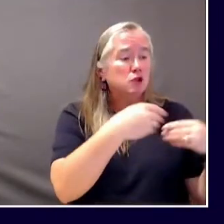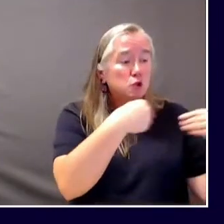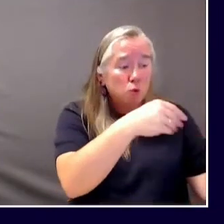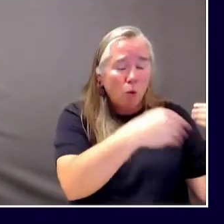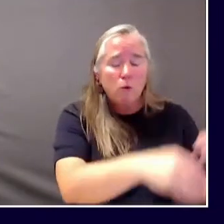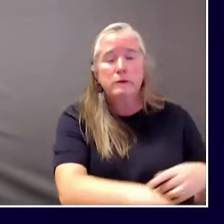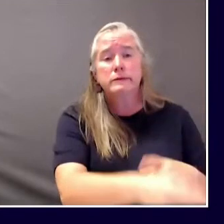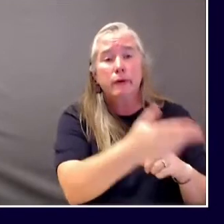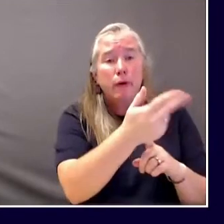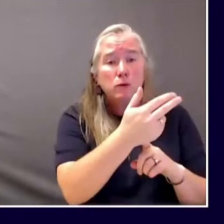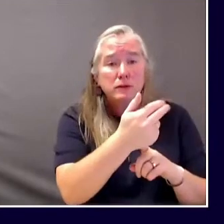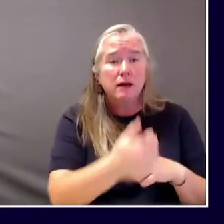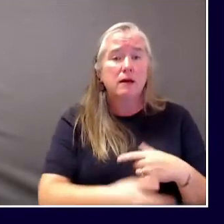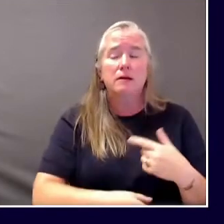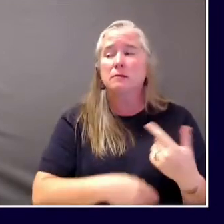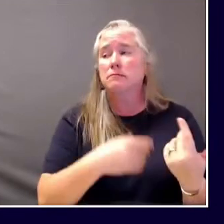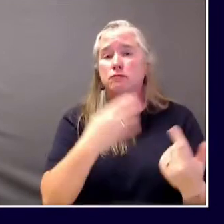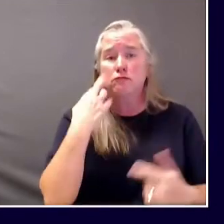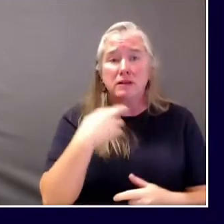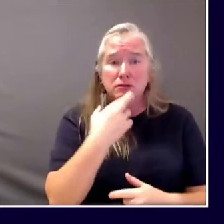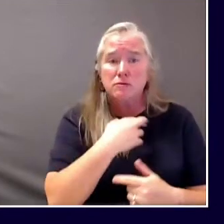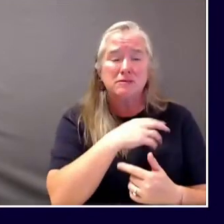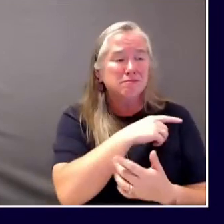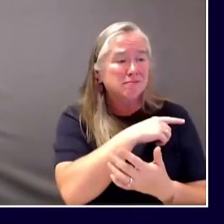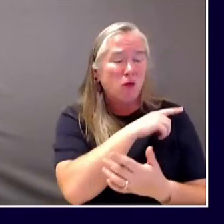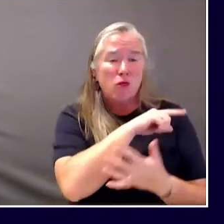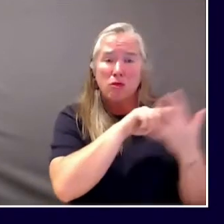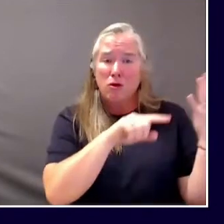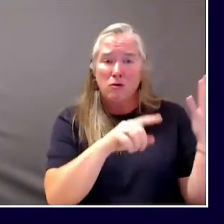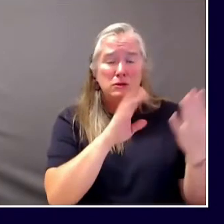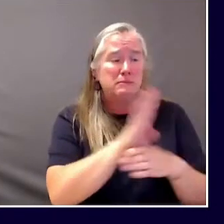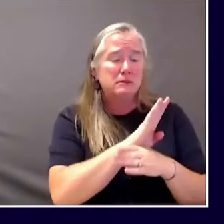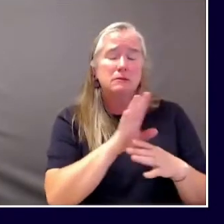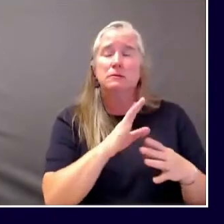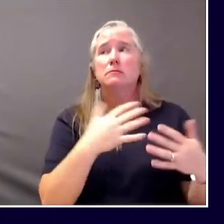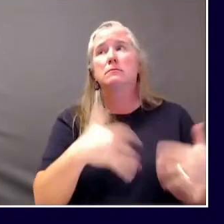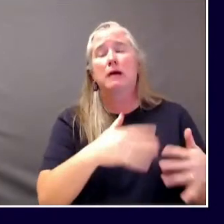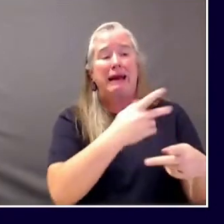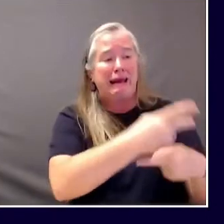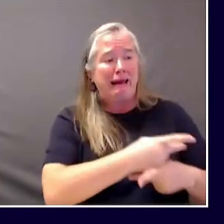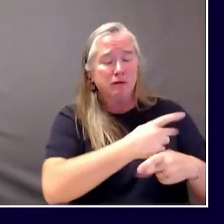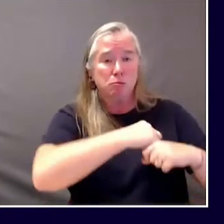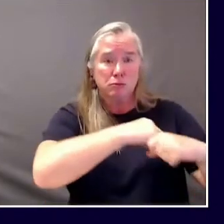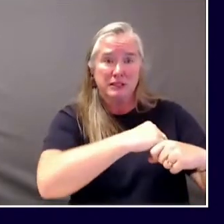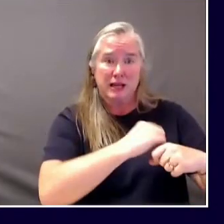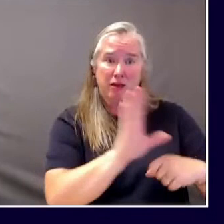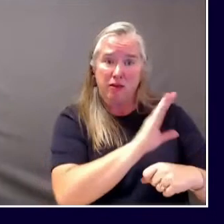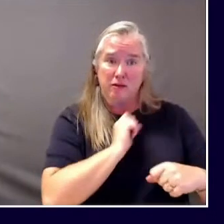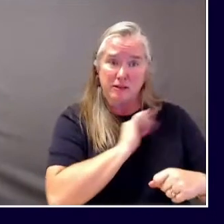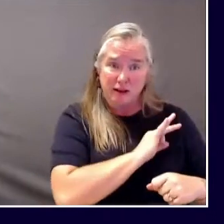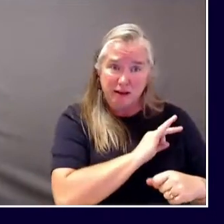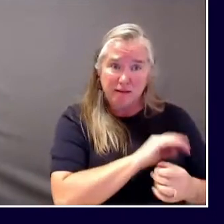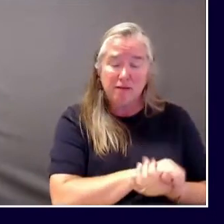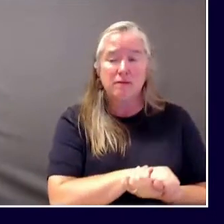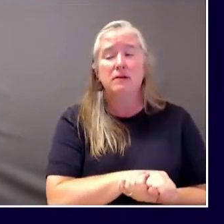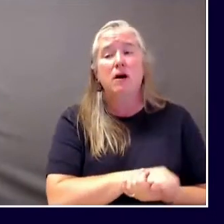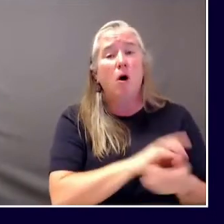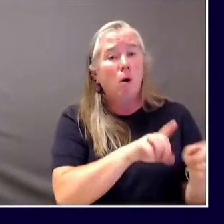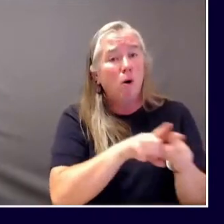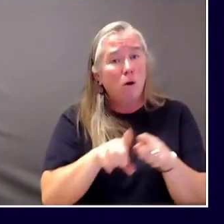service sector all of this have been incredibly careful for the